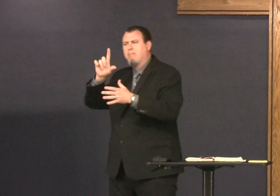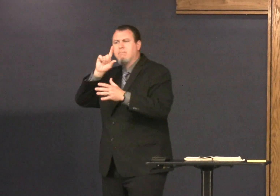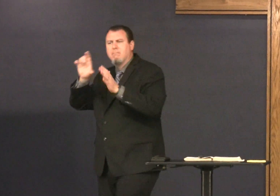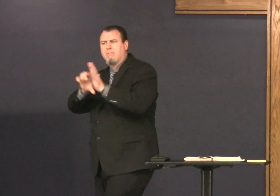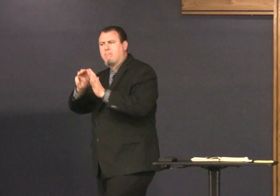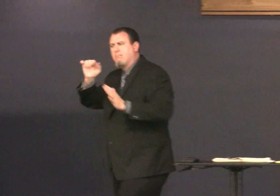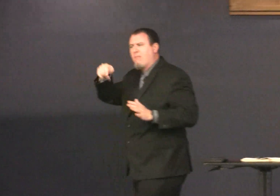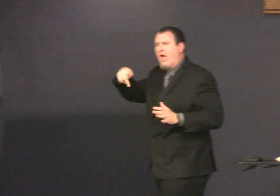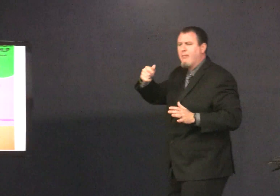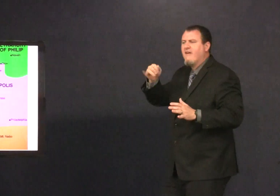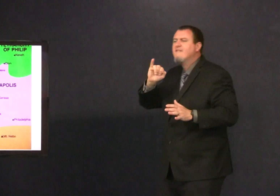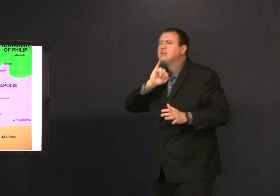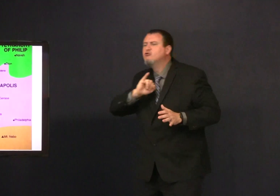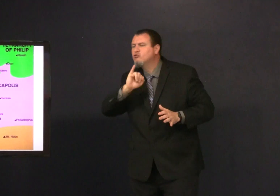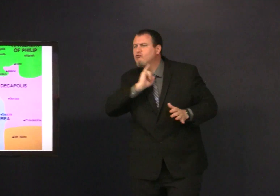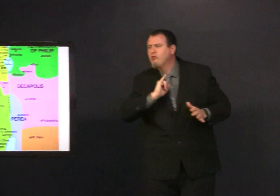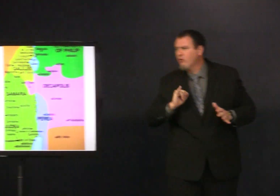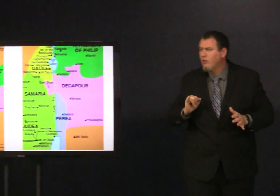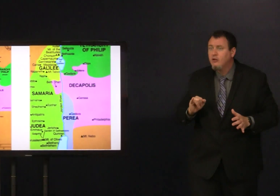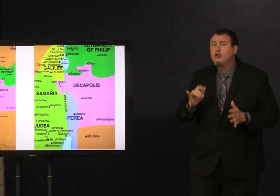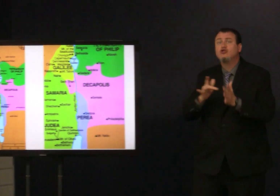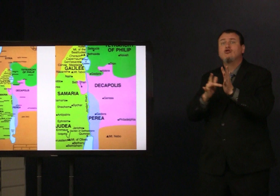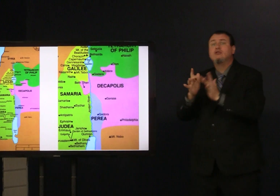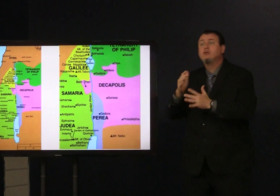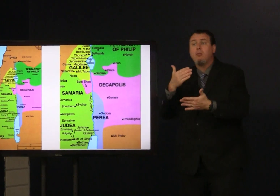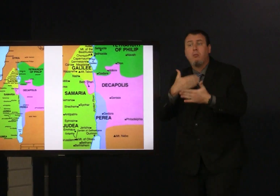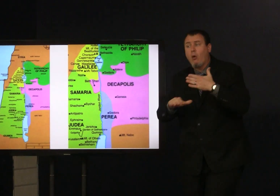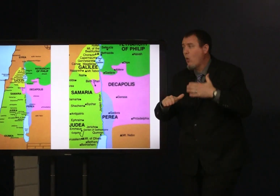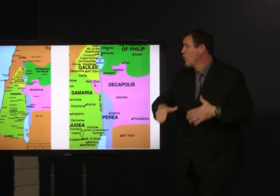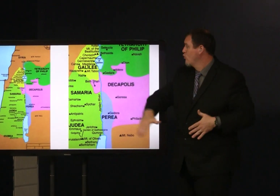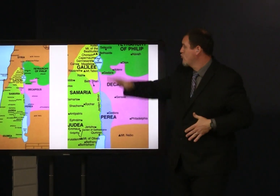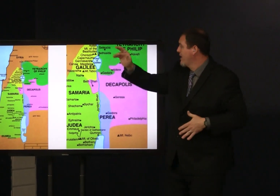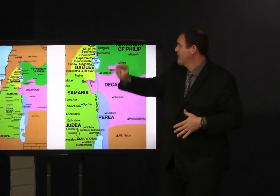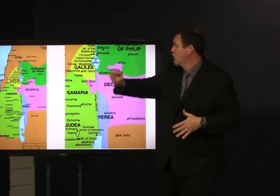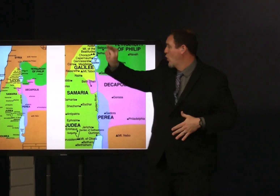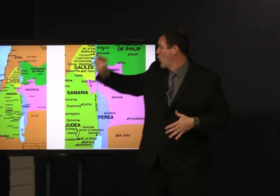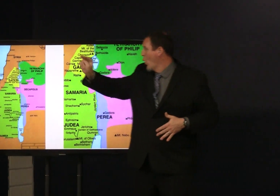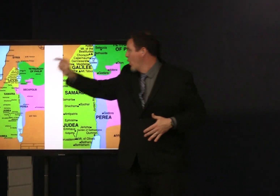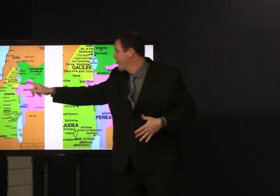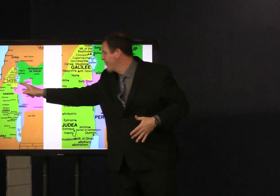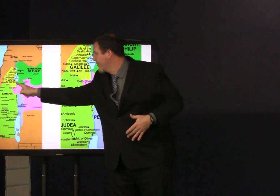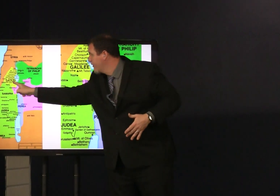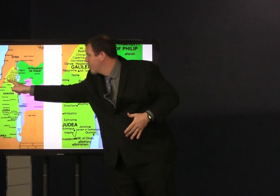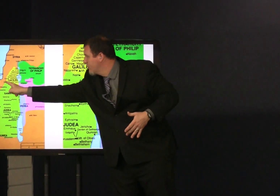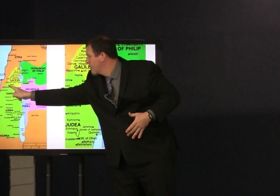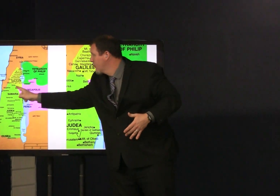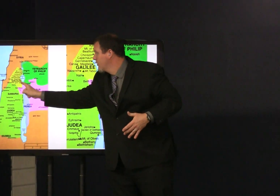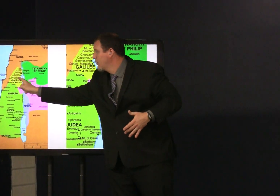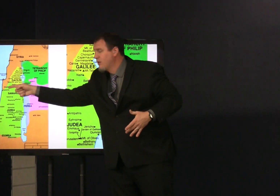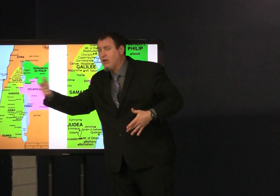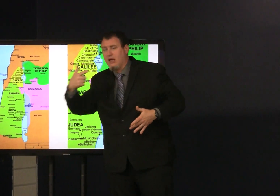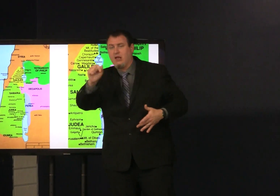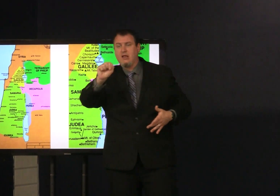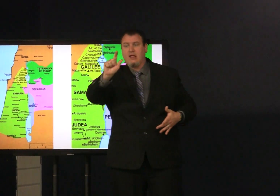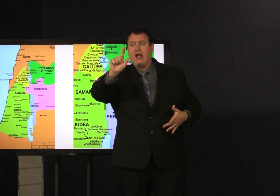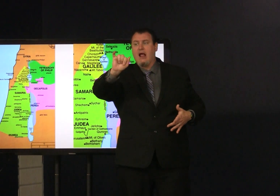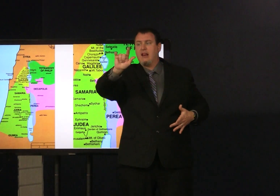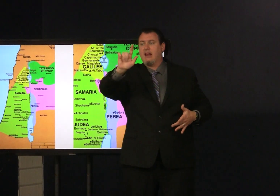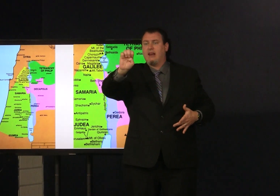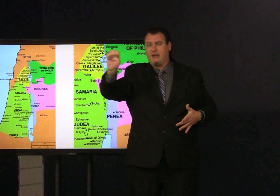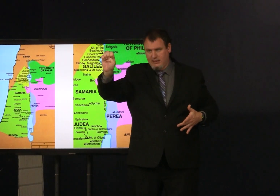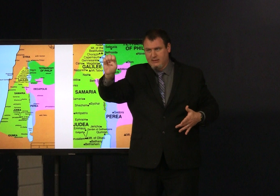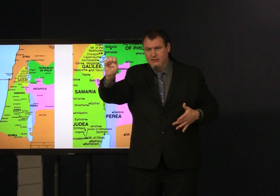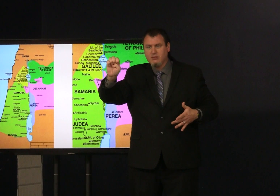so where are we in um biblical Israel here so Jesus was born in the North in Galilee